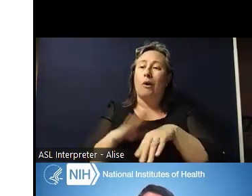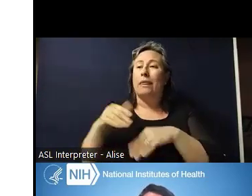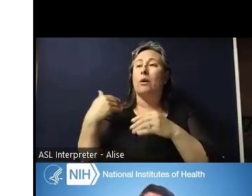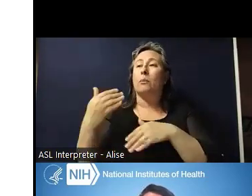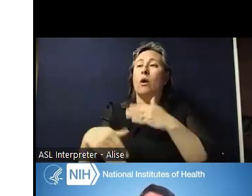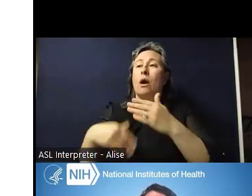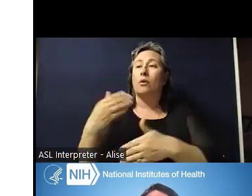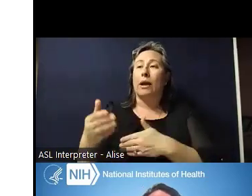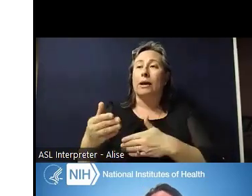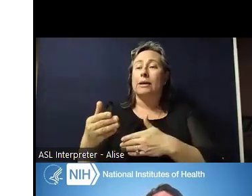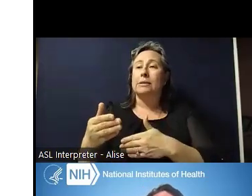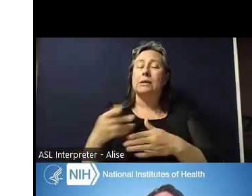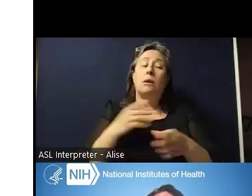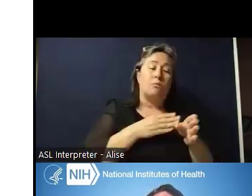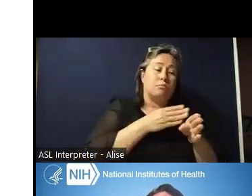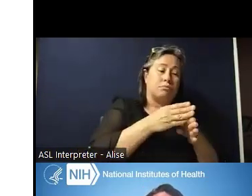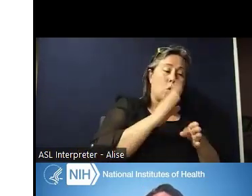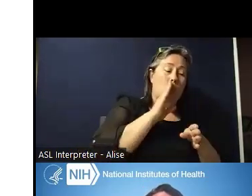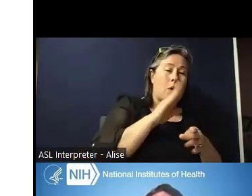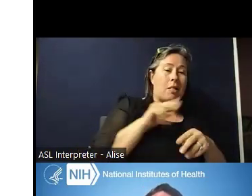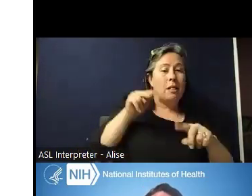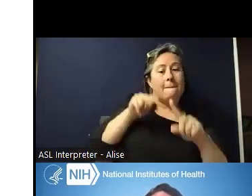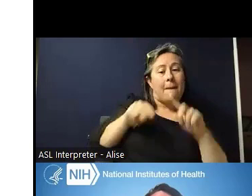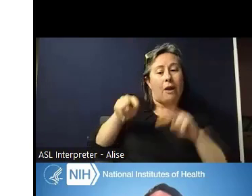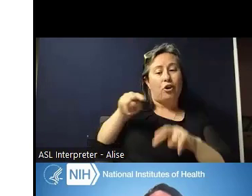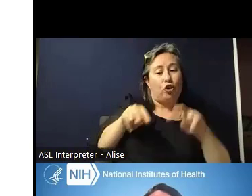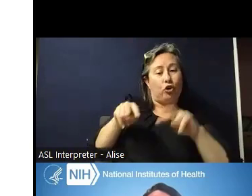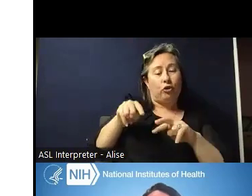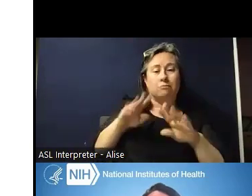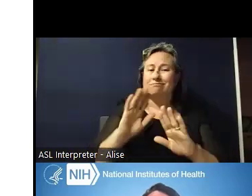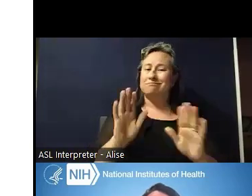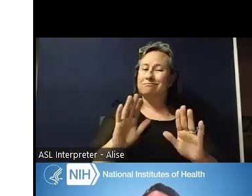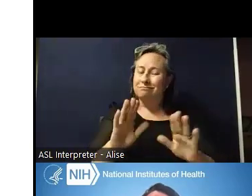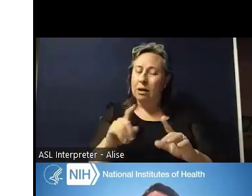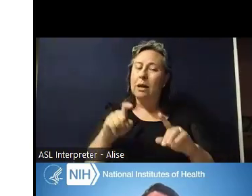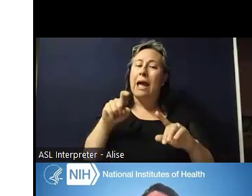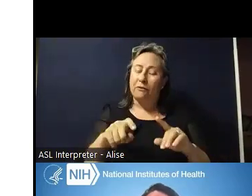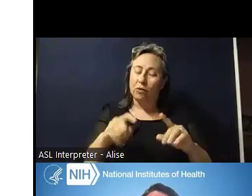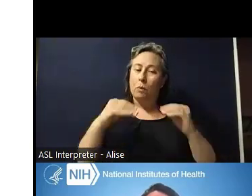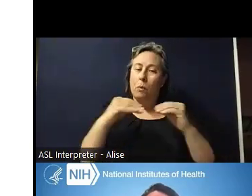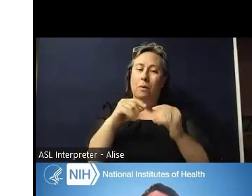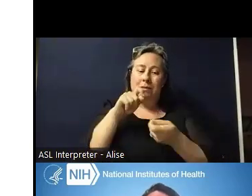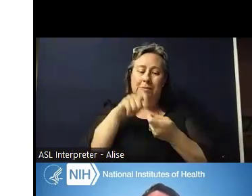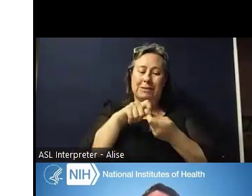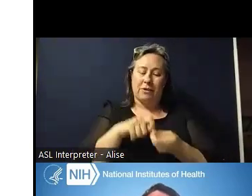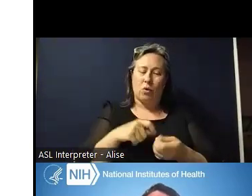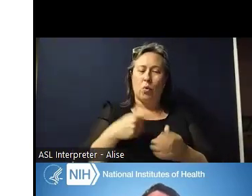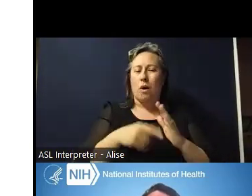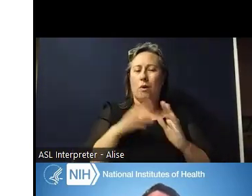and the prime recipient is going to monitor progress. You really have to be specific about what that's going to look like.